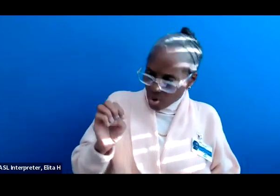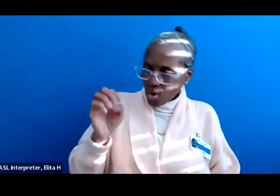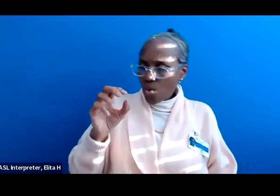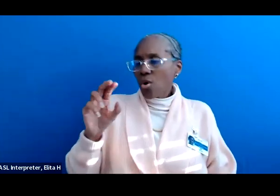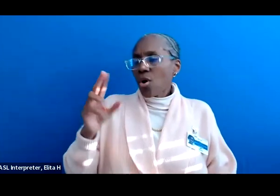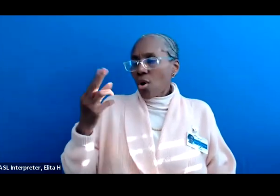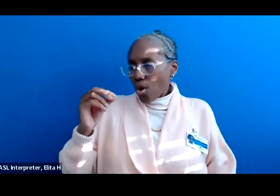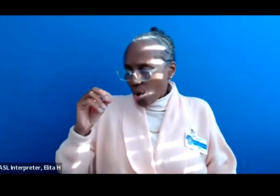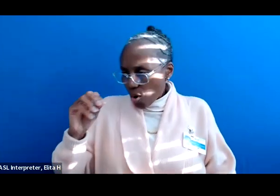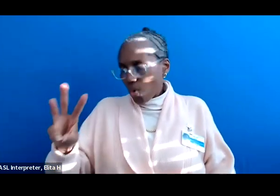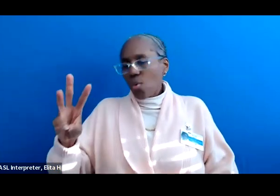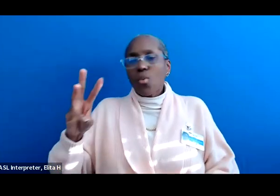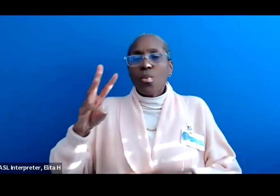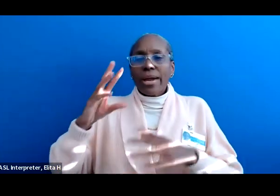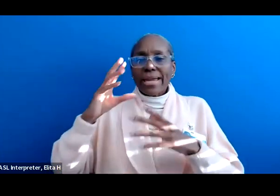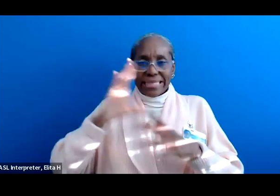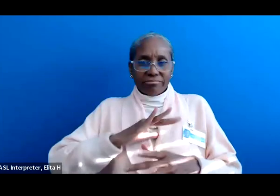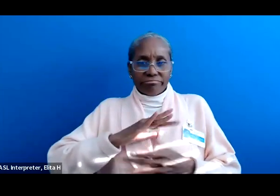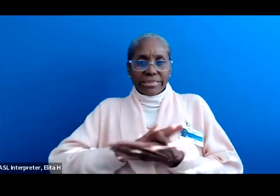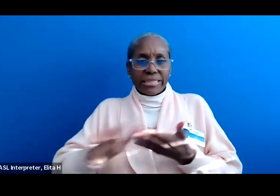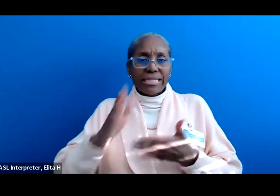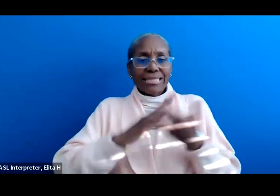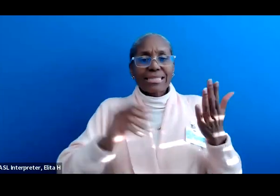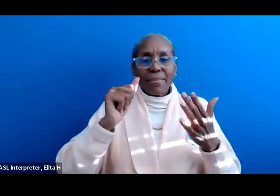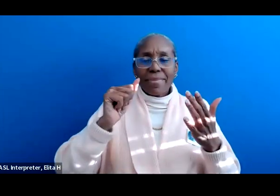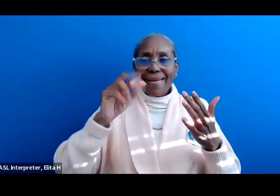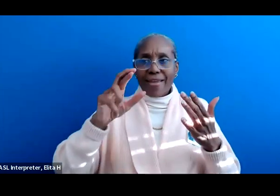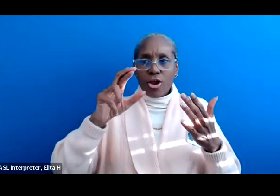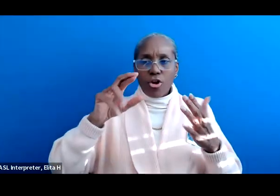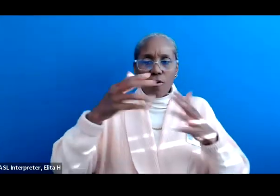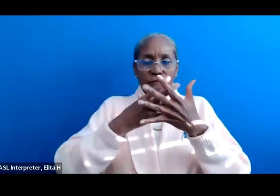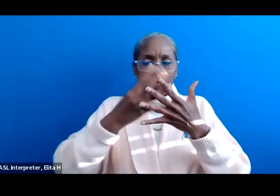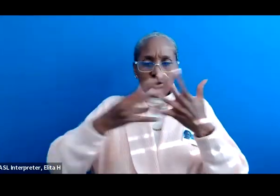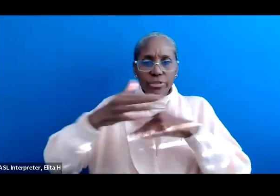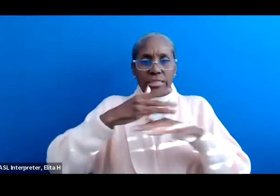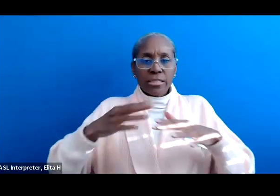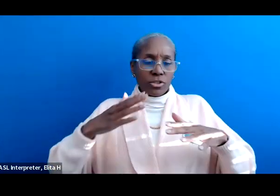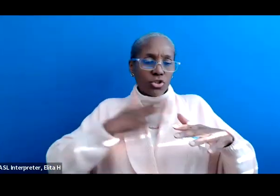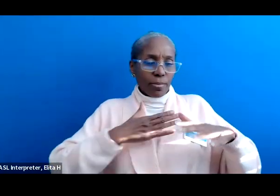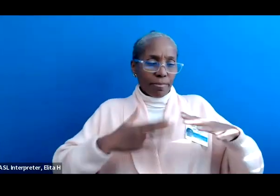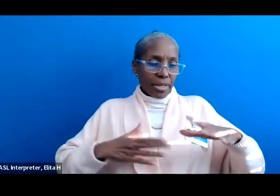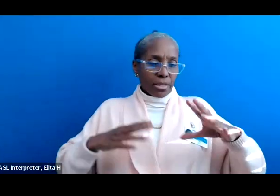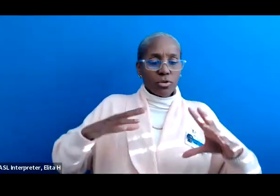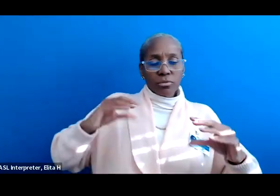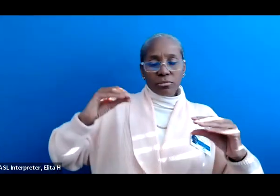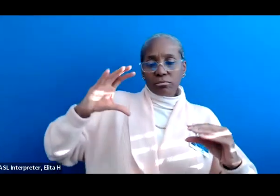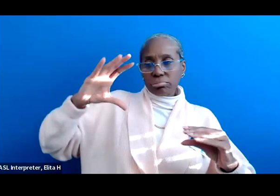There are some that move the air around, so this part of your body goes up and this part goes down a little bit.